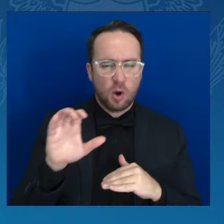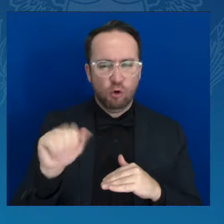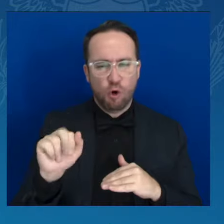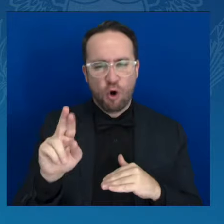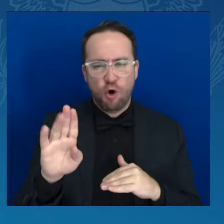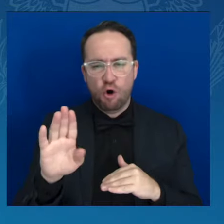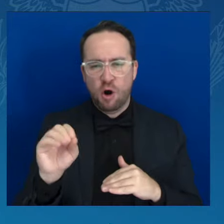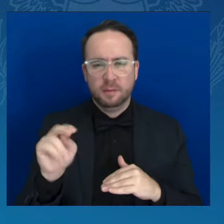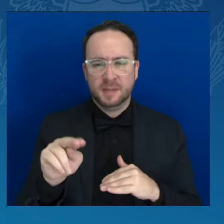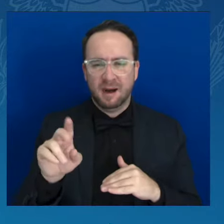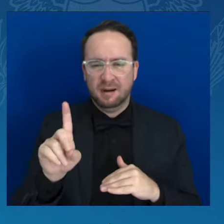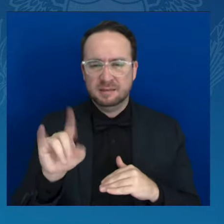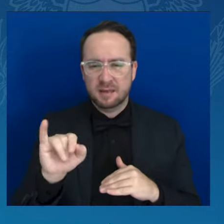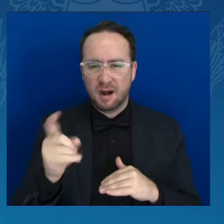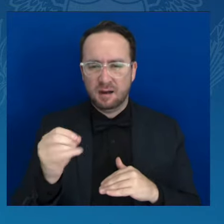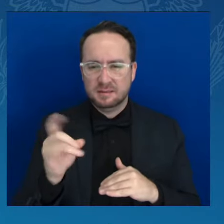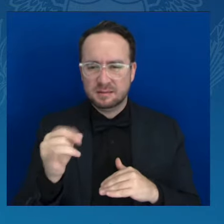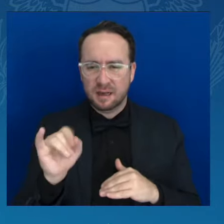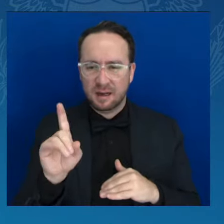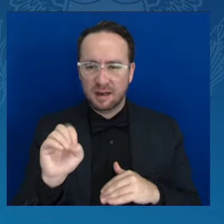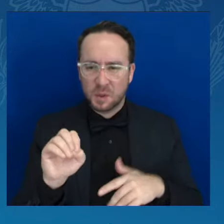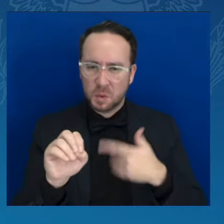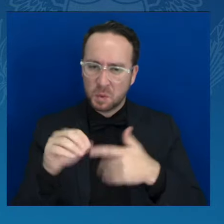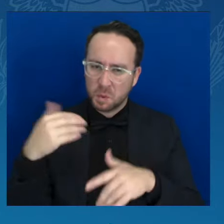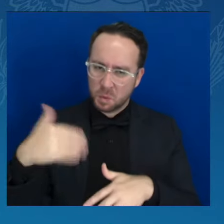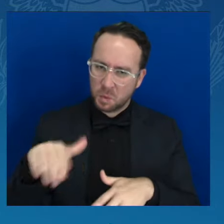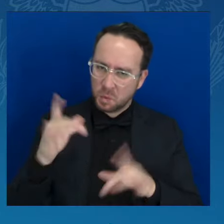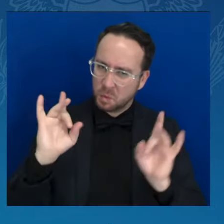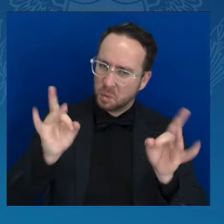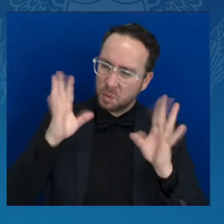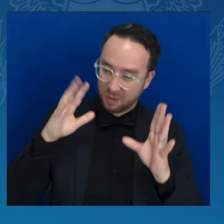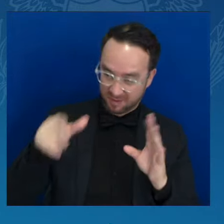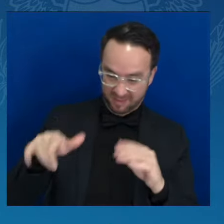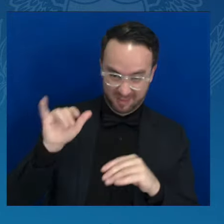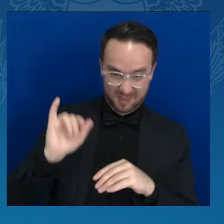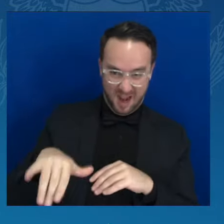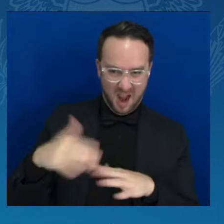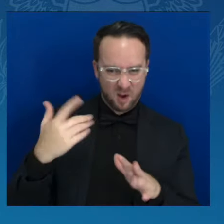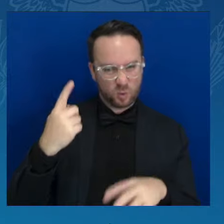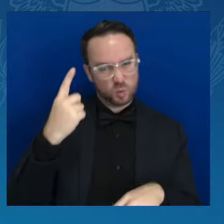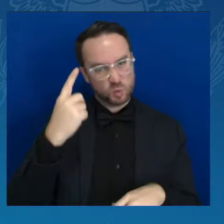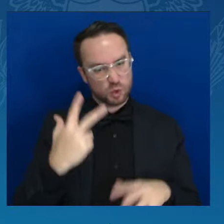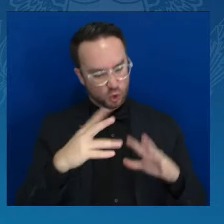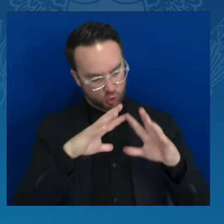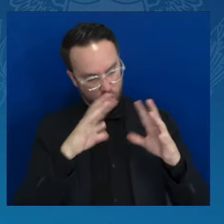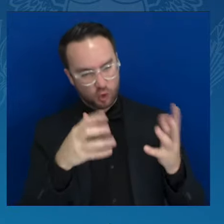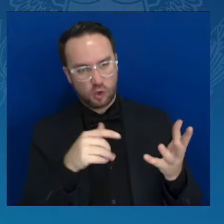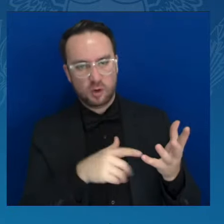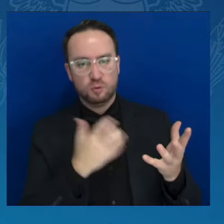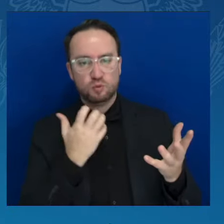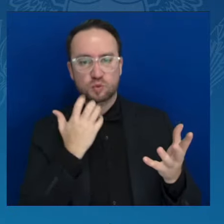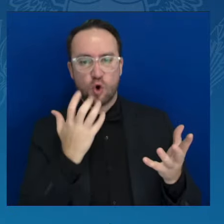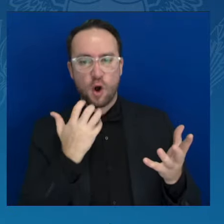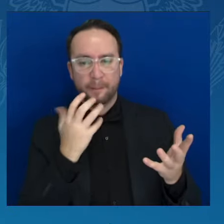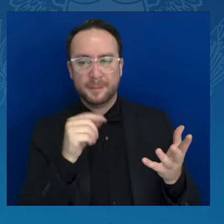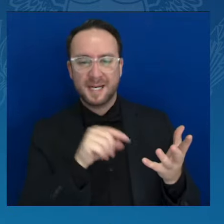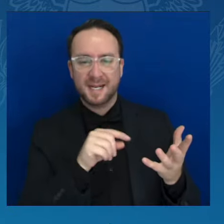from greenhouse gas emissions occurring today. In November of 2021, President Biden unveiled